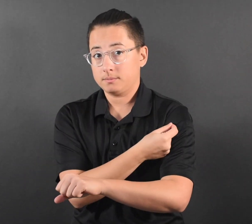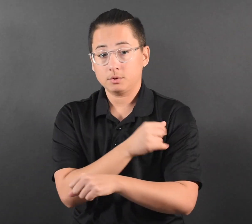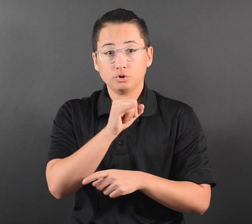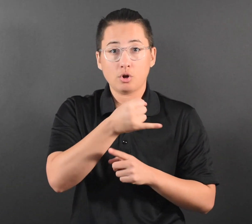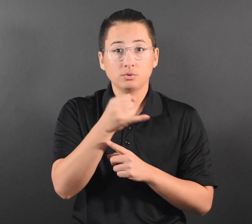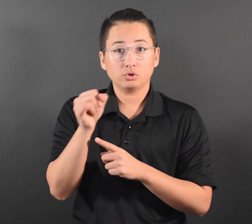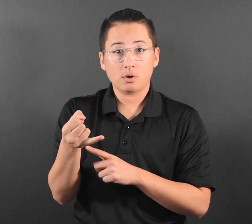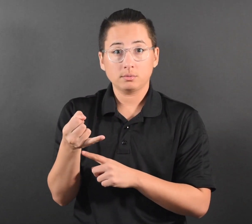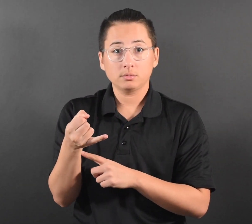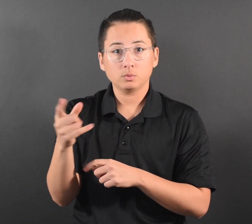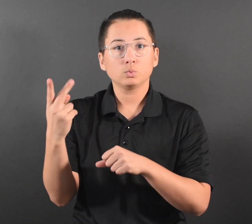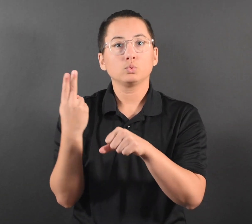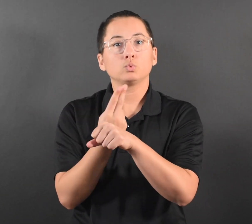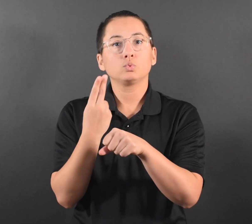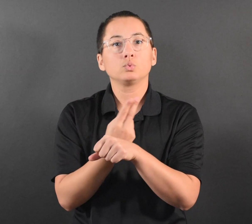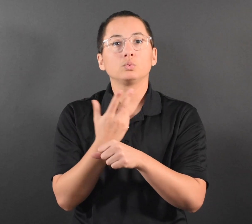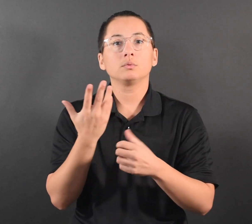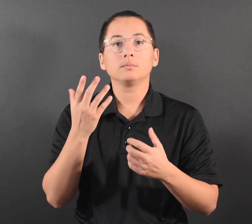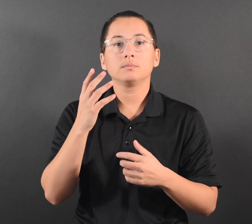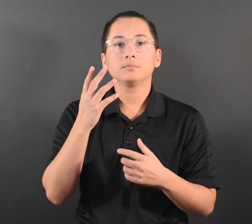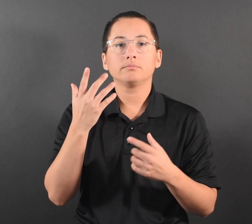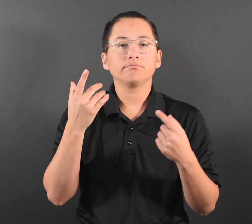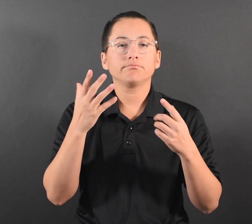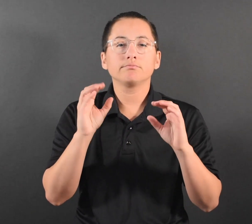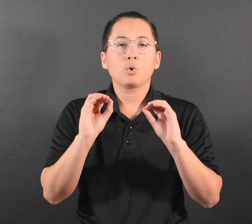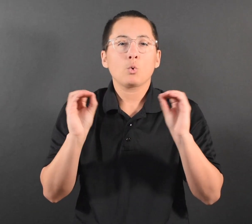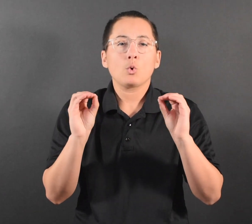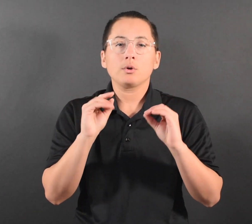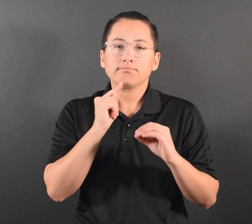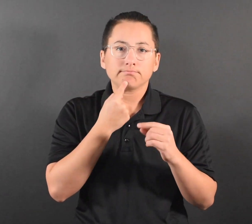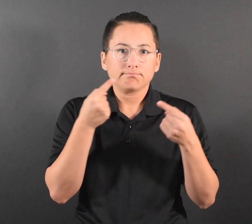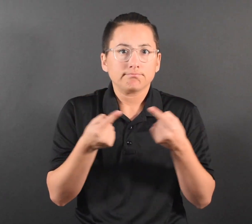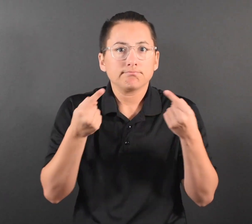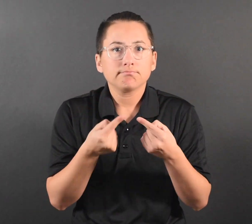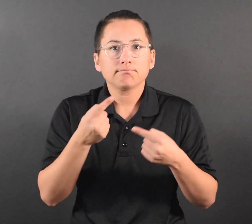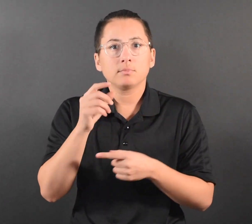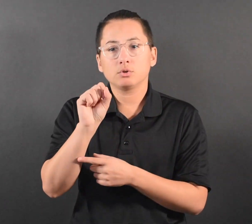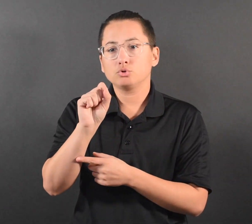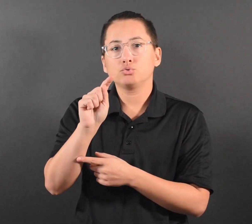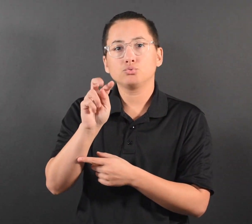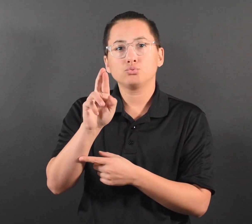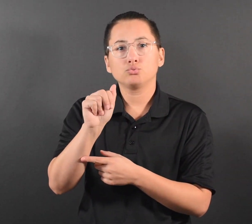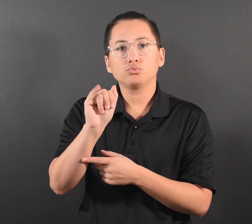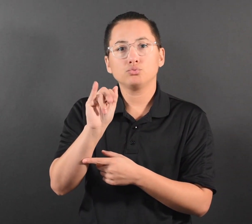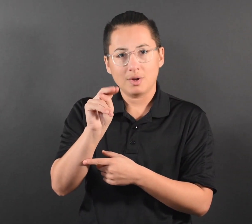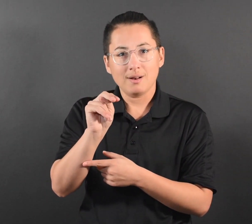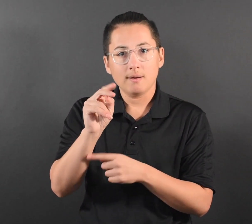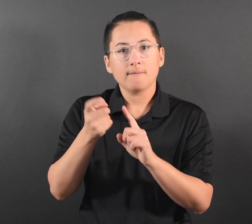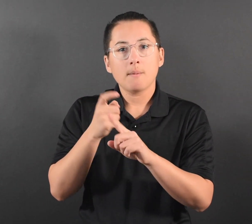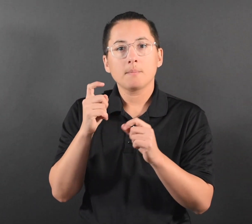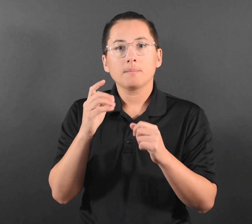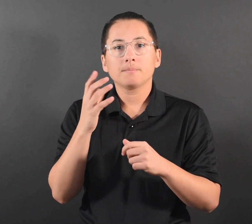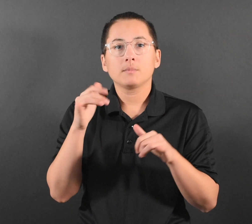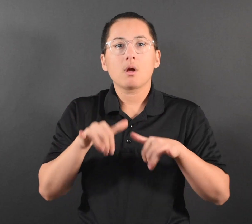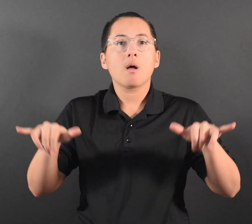Another COVID-19 vaccine, Johnson & Johnson, uses a harmless strain of a common cold virus